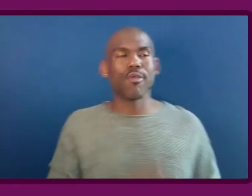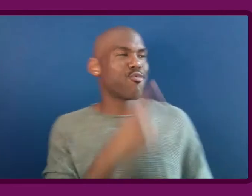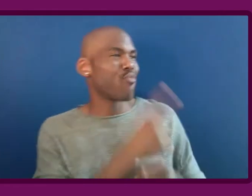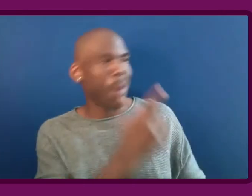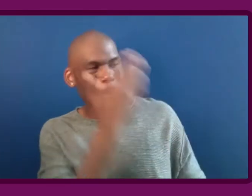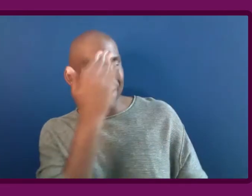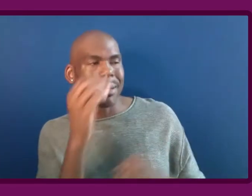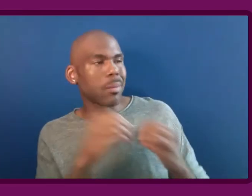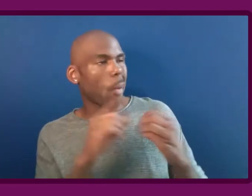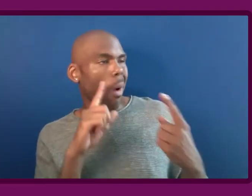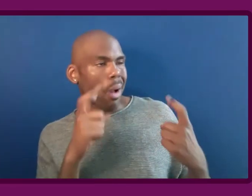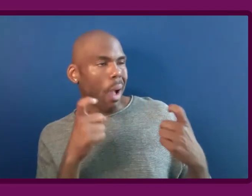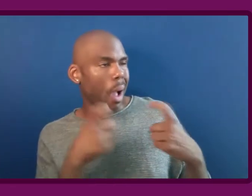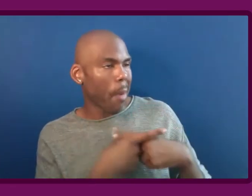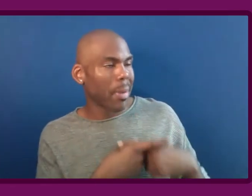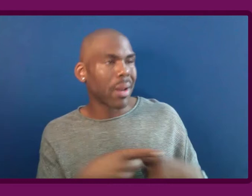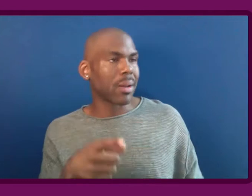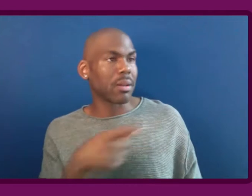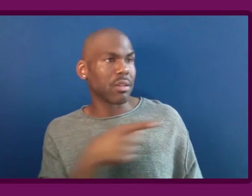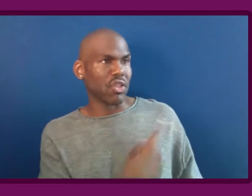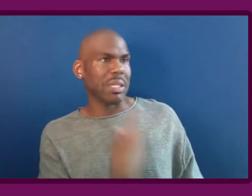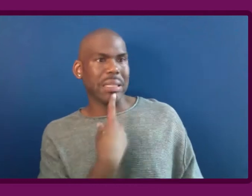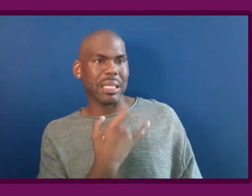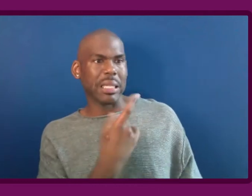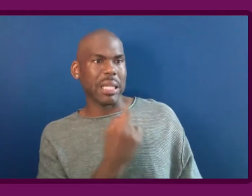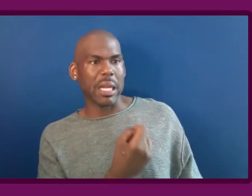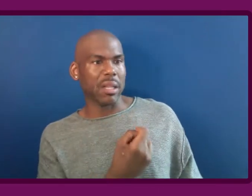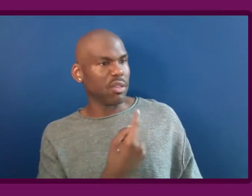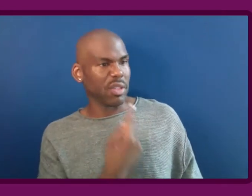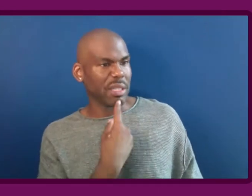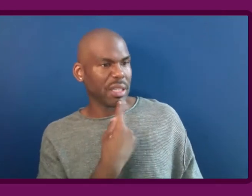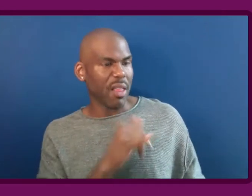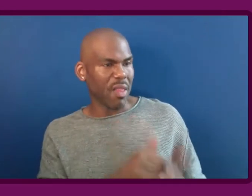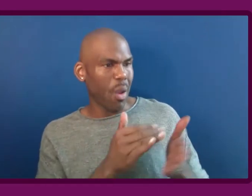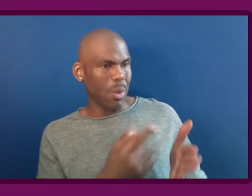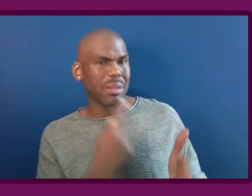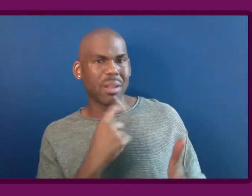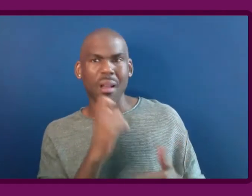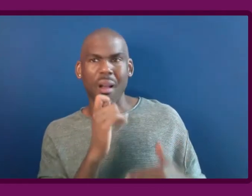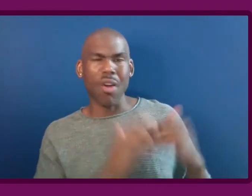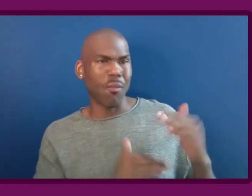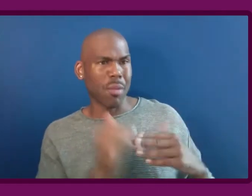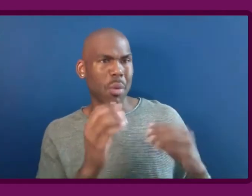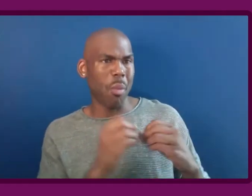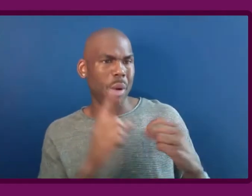Yeah, because it's more complicated. Actually, she said it that way. "It's uncomfortable. It's more